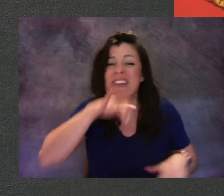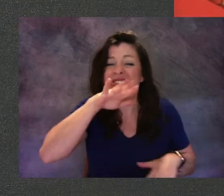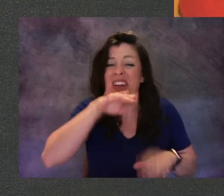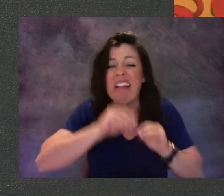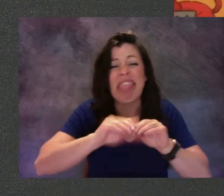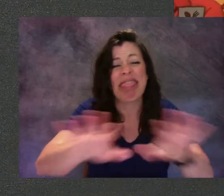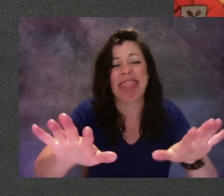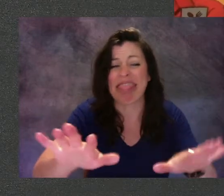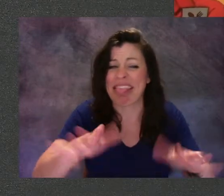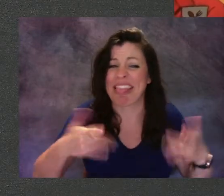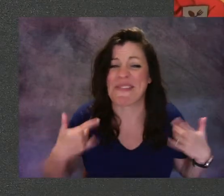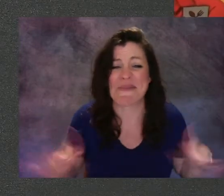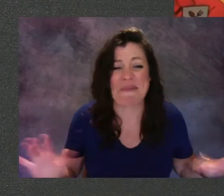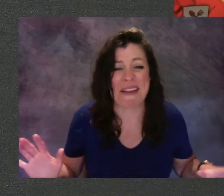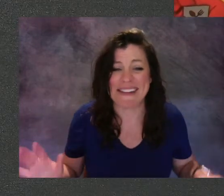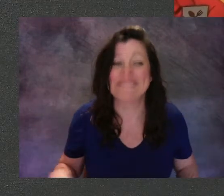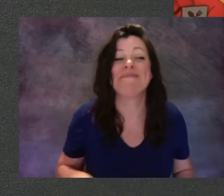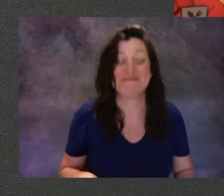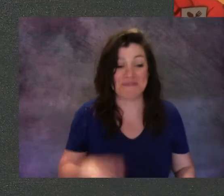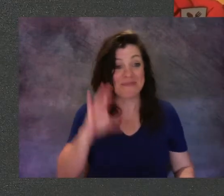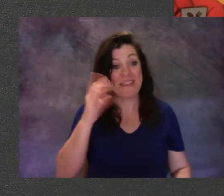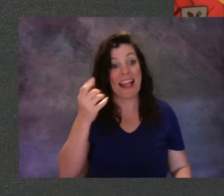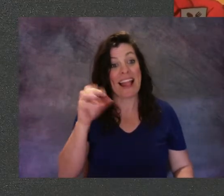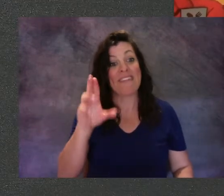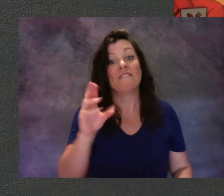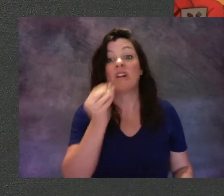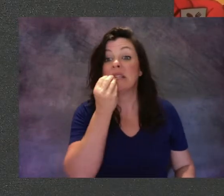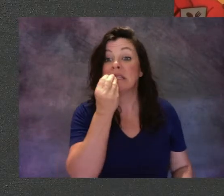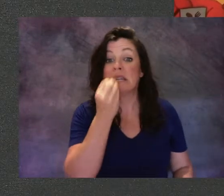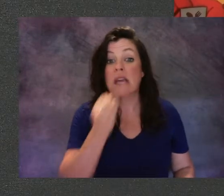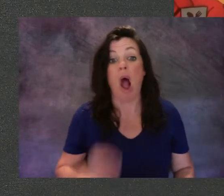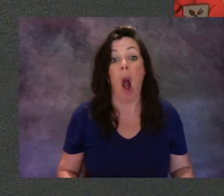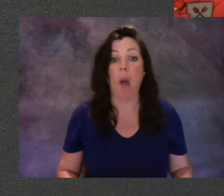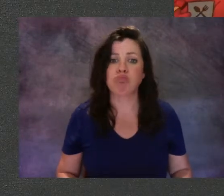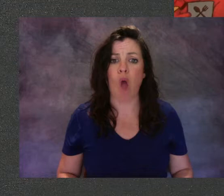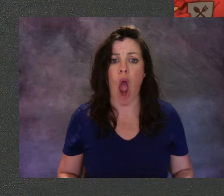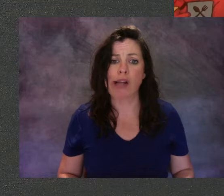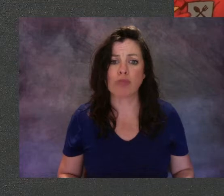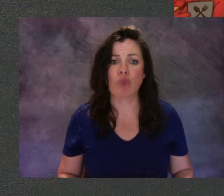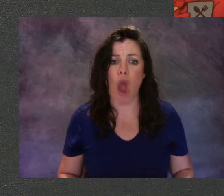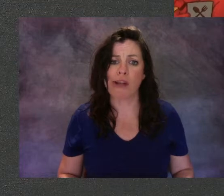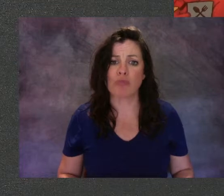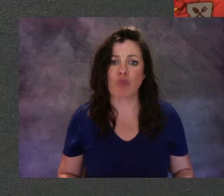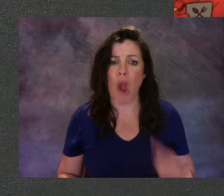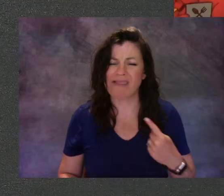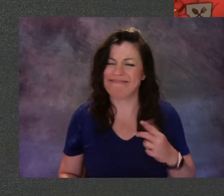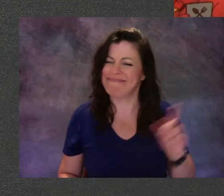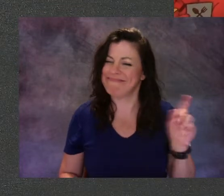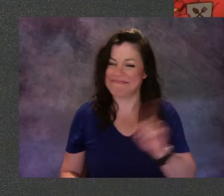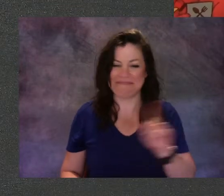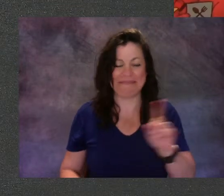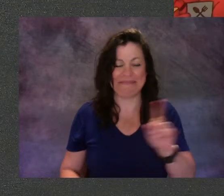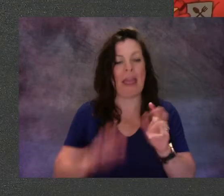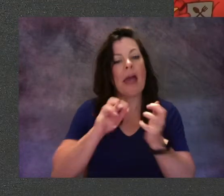Clifford chews with his mouth closed. He never talks with his mouth full.